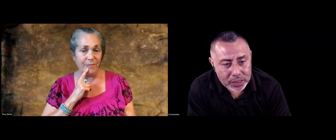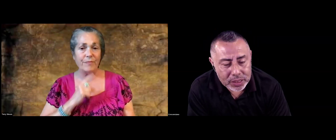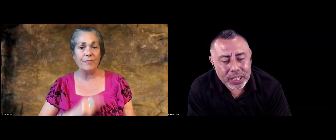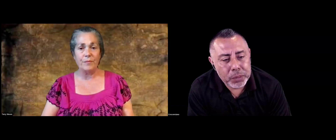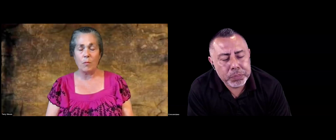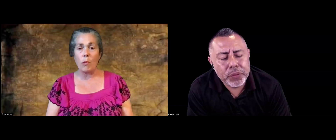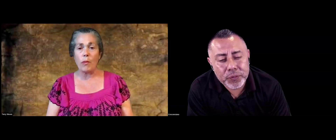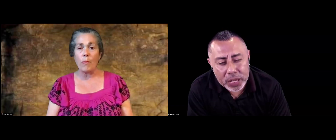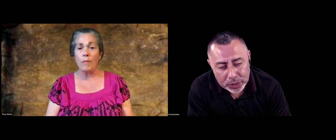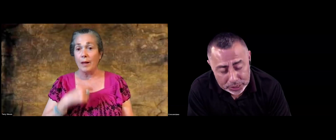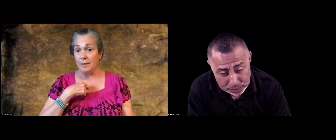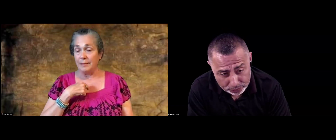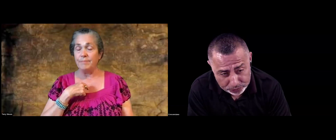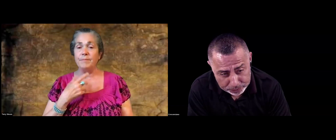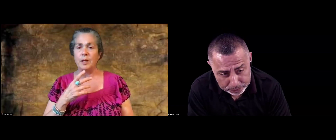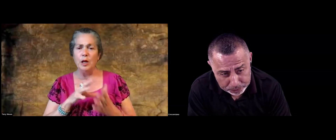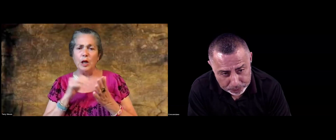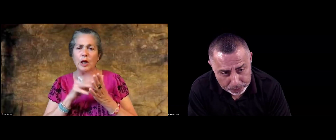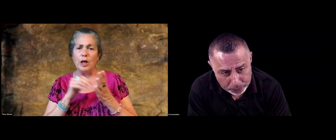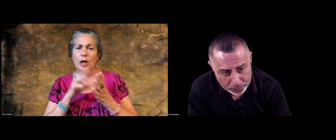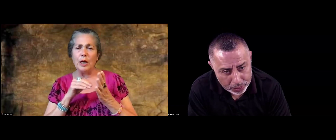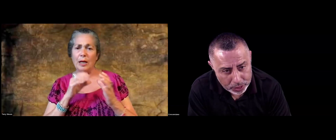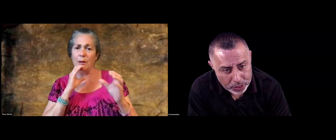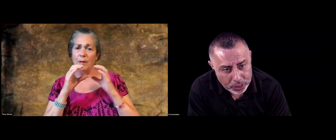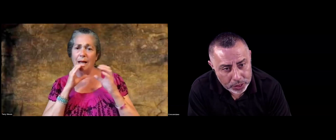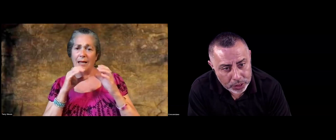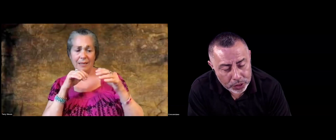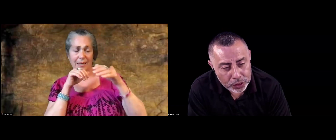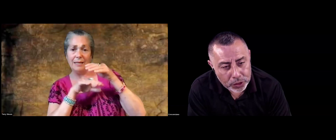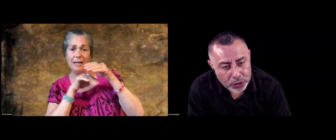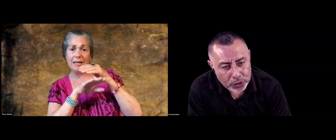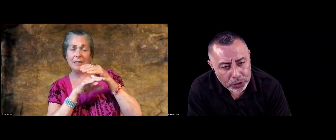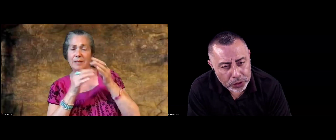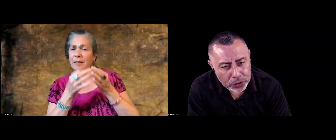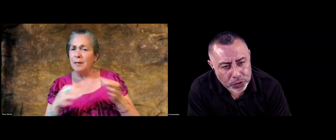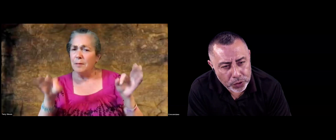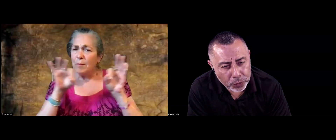I am profoundly deaf.